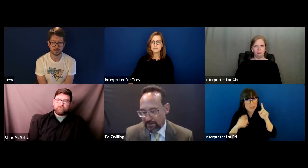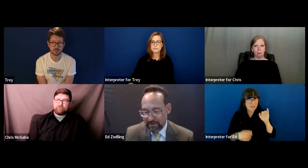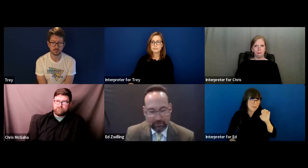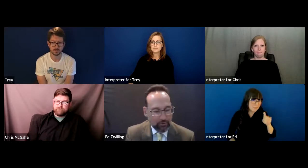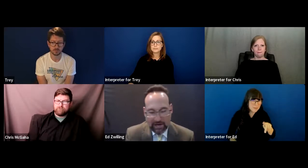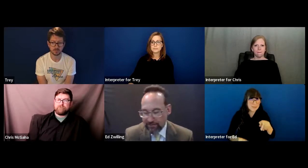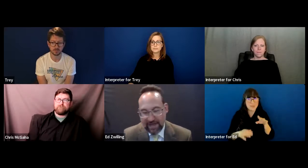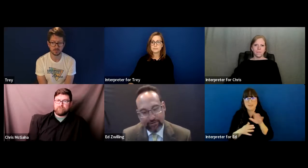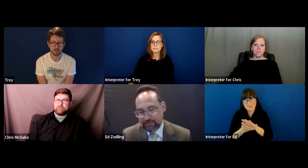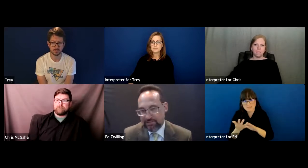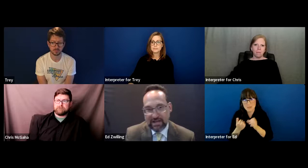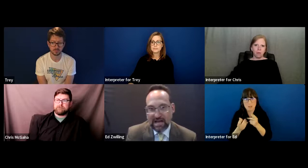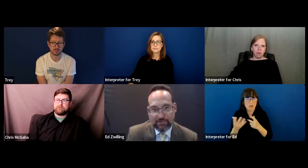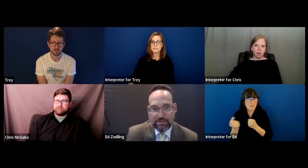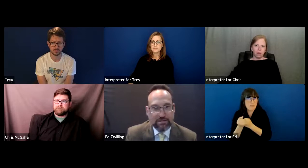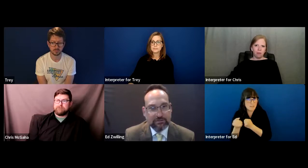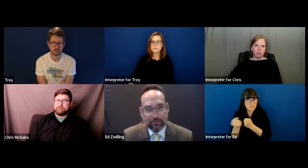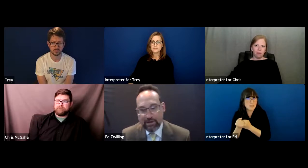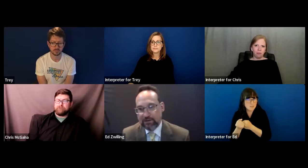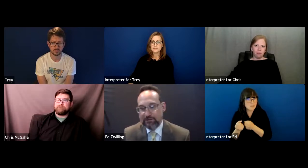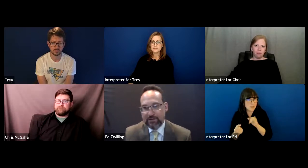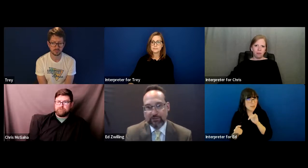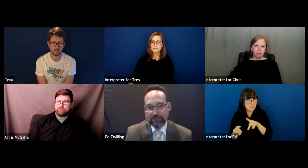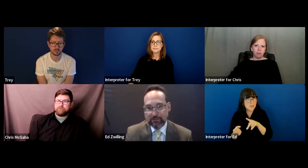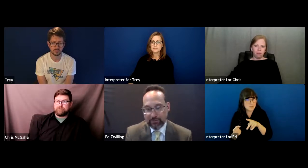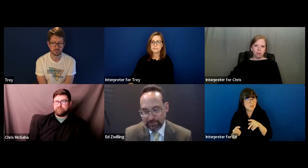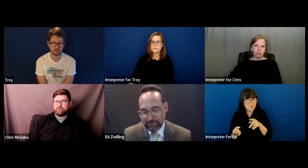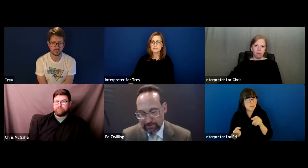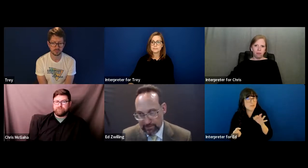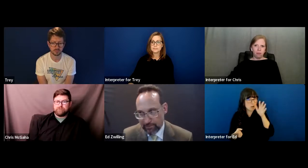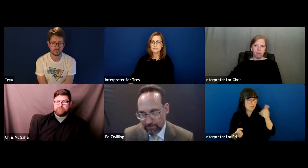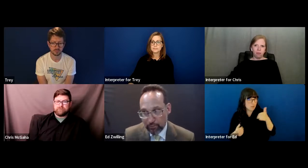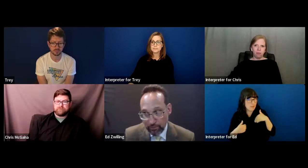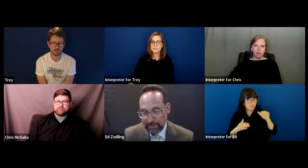They do a lot of advocacy and IEPs for parents and kids with disabilities and they're really